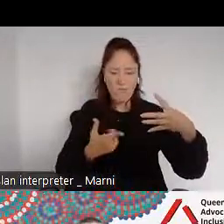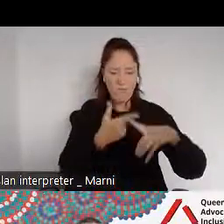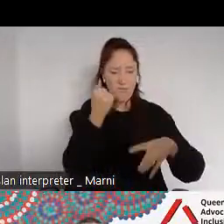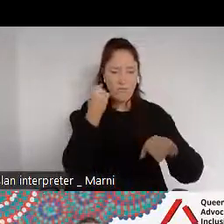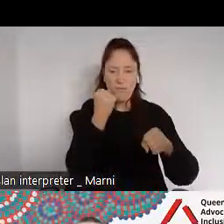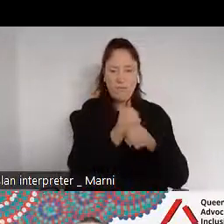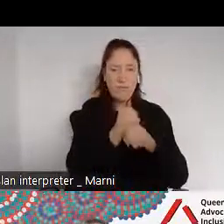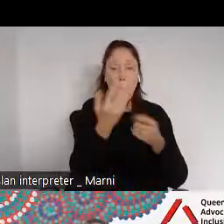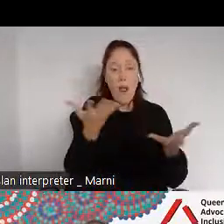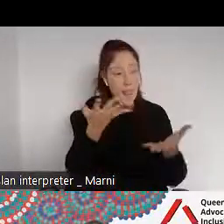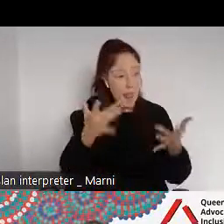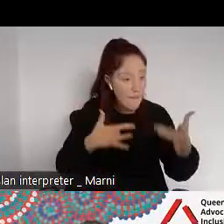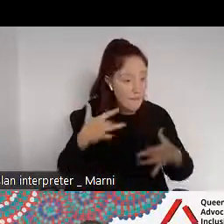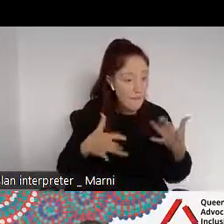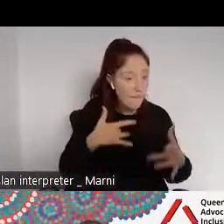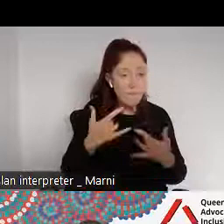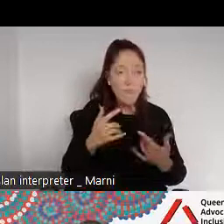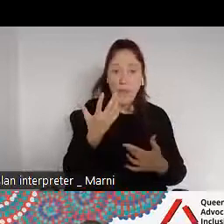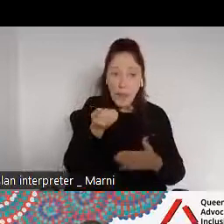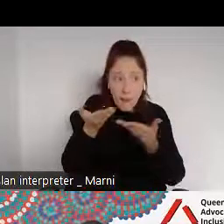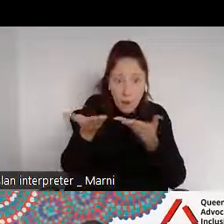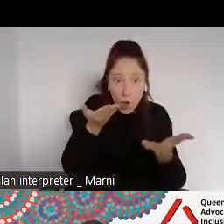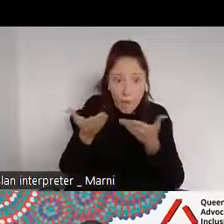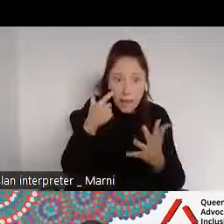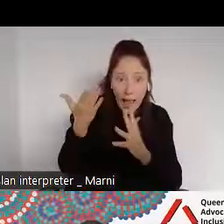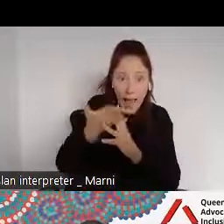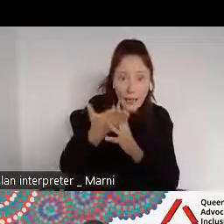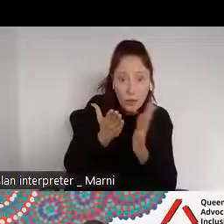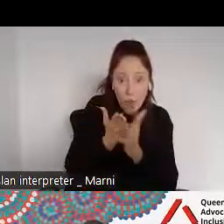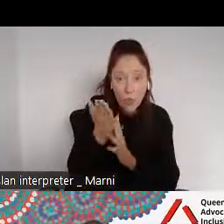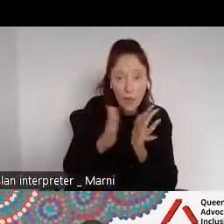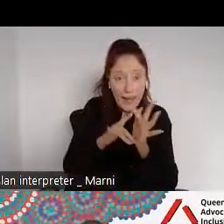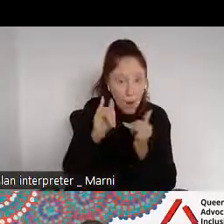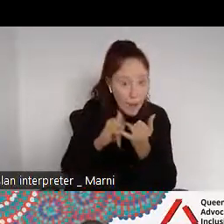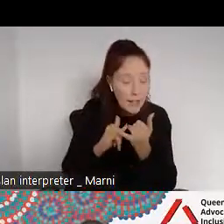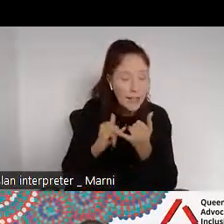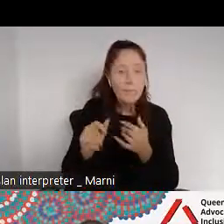lives, what services they might receive, such as the NDIS, special personal matters such as making